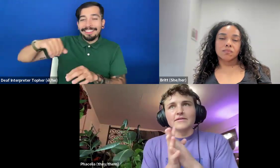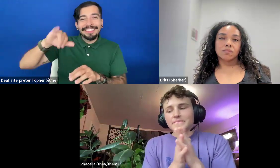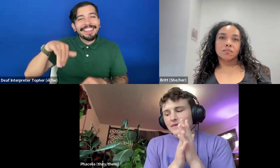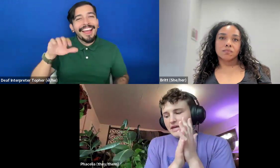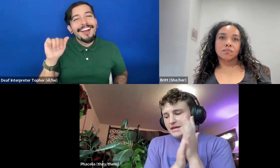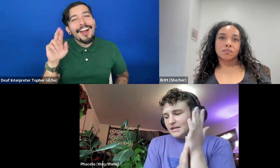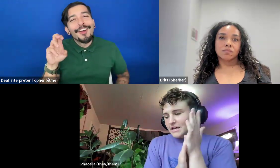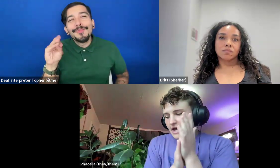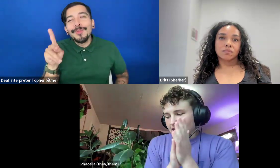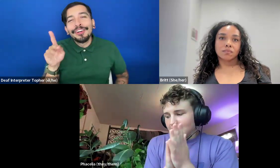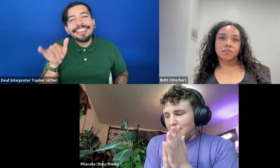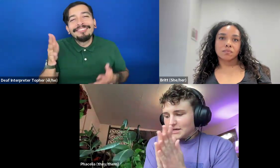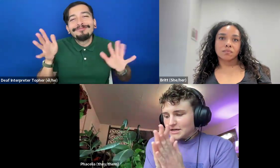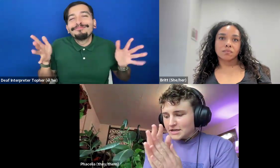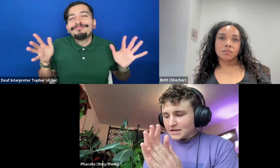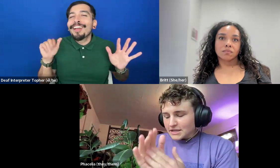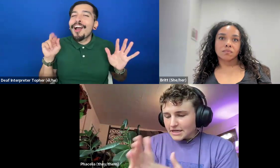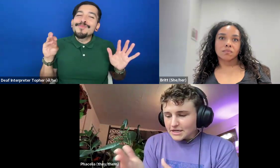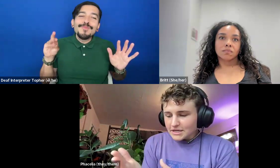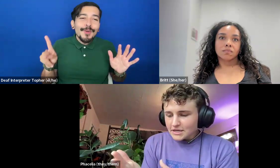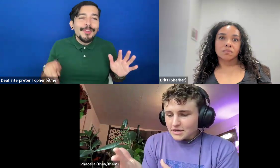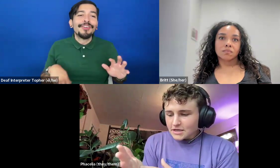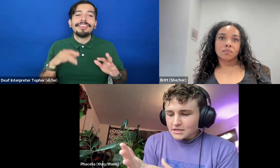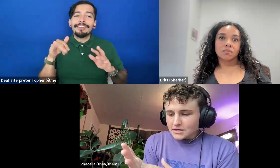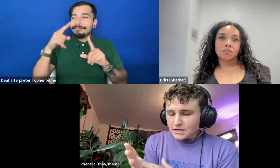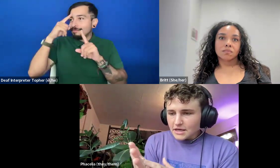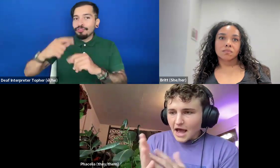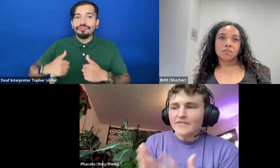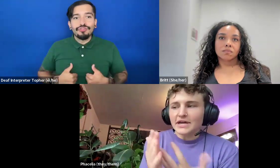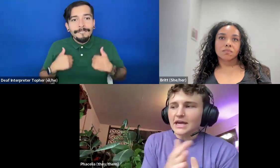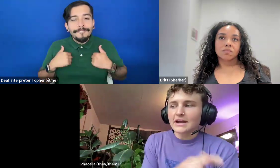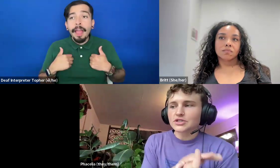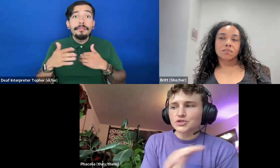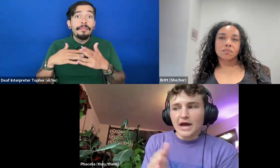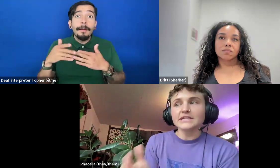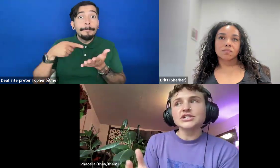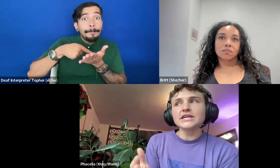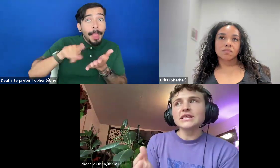Um, and I think like having a care strategy